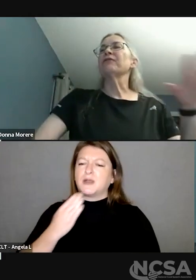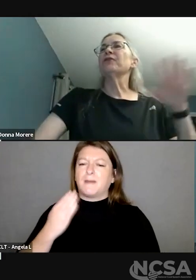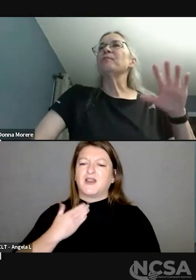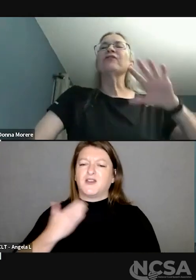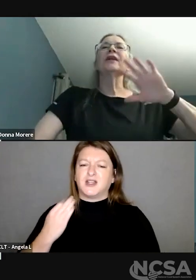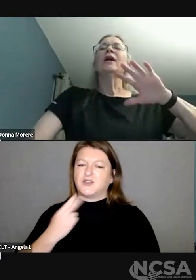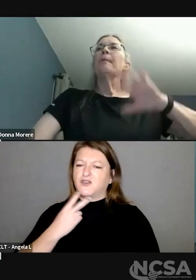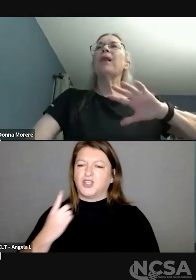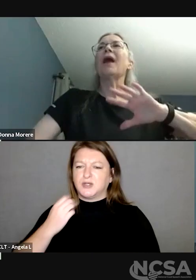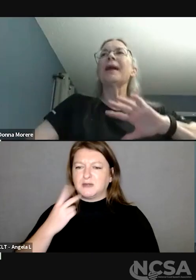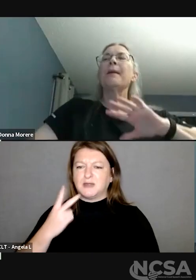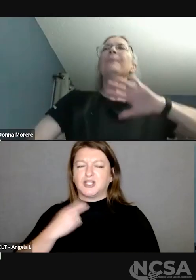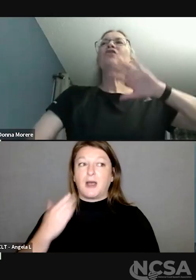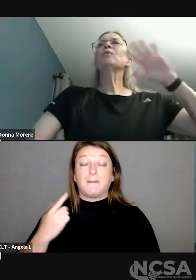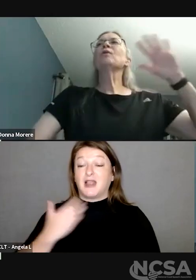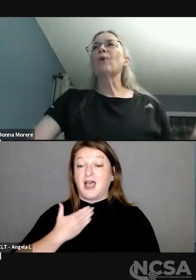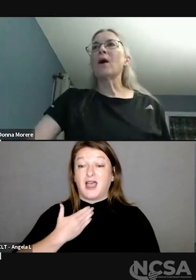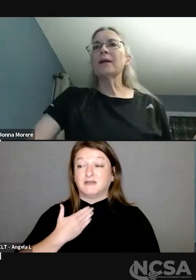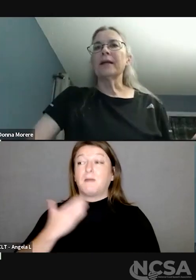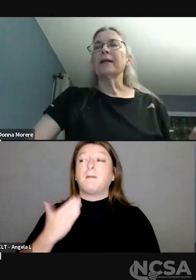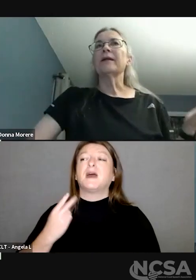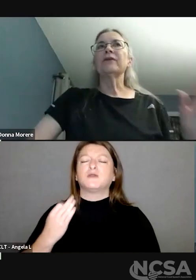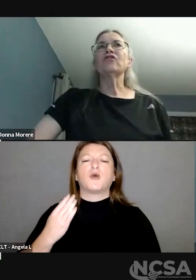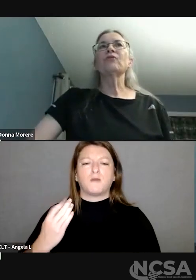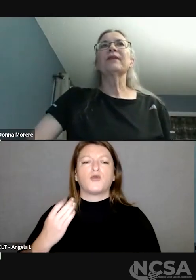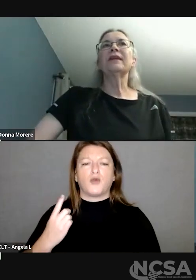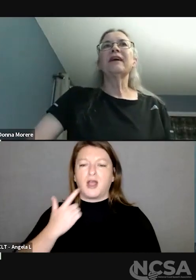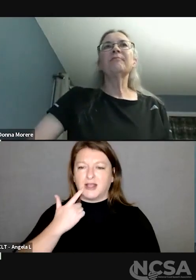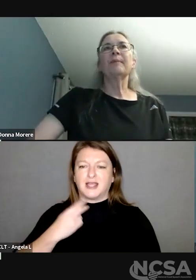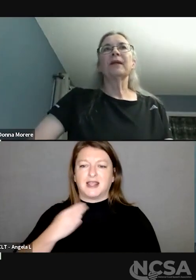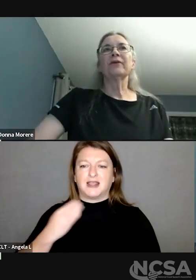of Cued Speech that applies much more broadly than just with the deaf population.